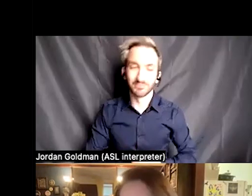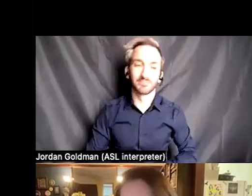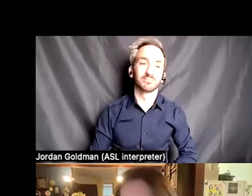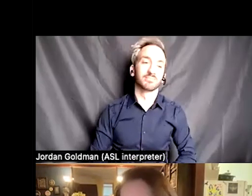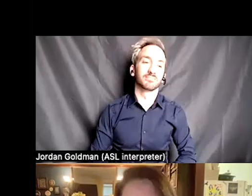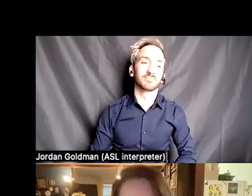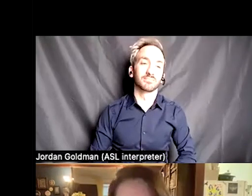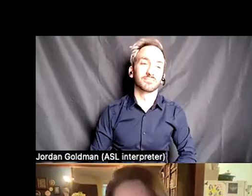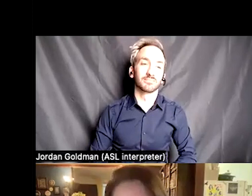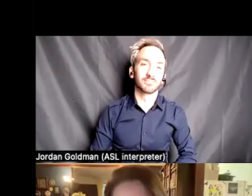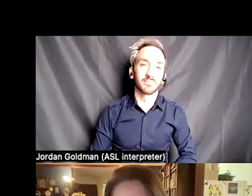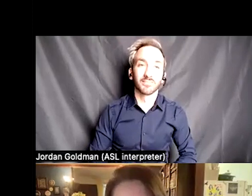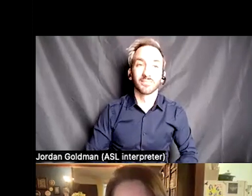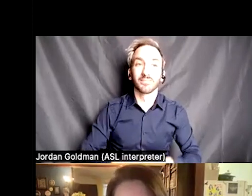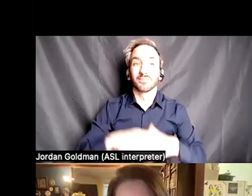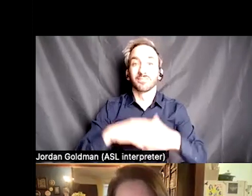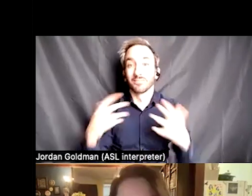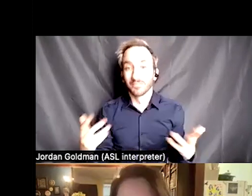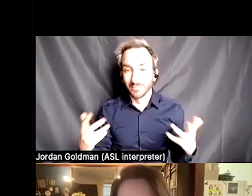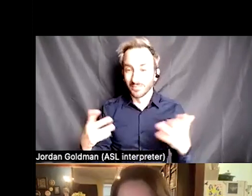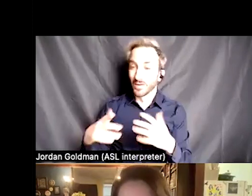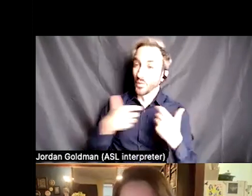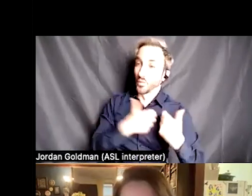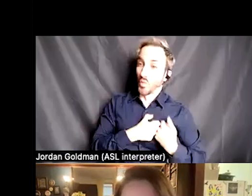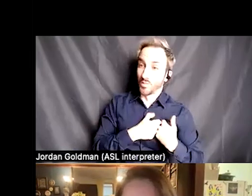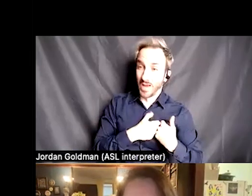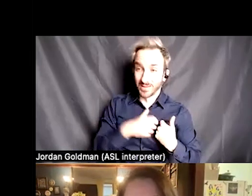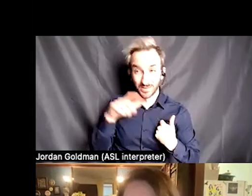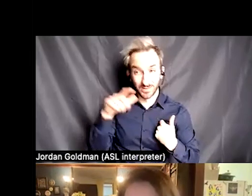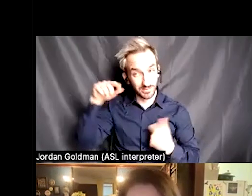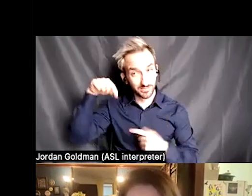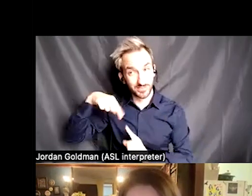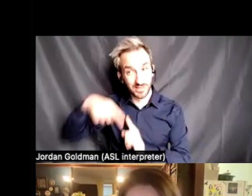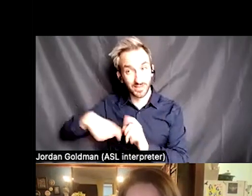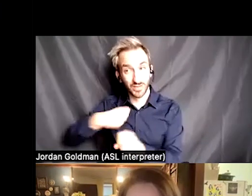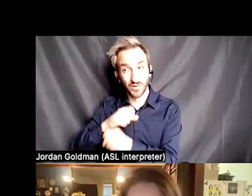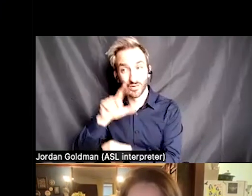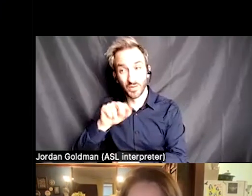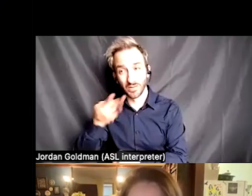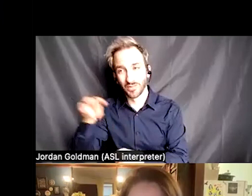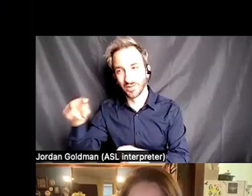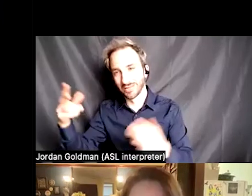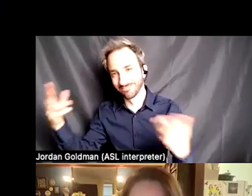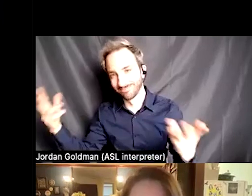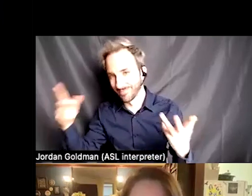And you really can't talk about romance in 2022 without talking about Colleen Hoover, whose